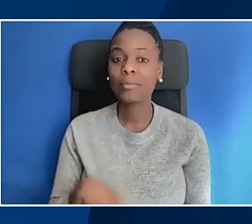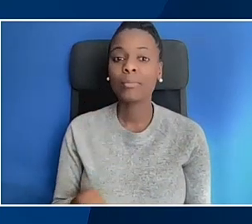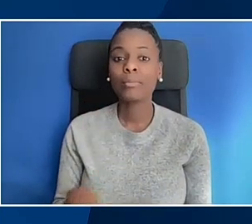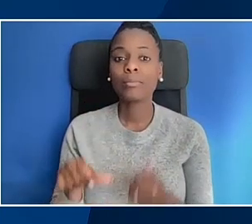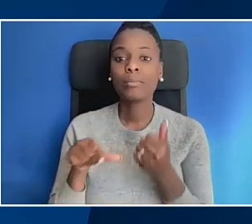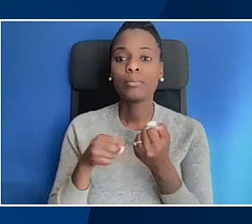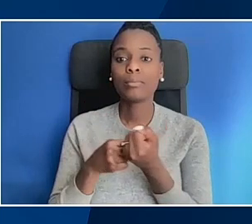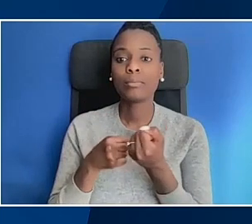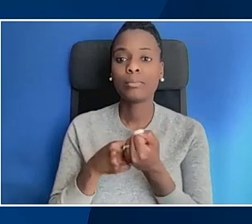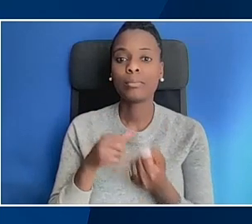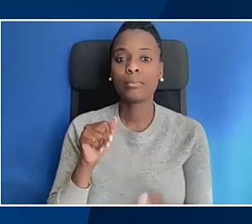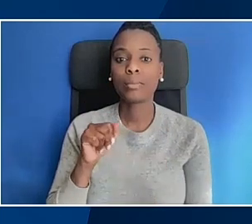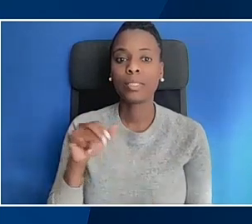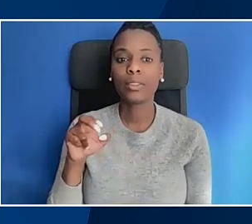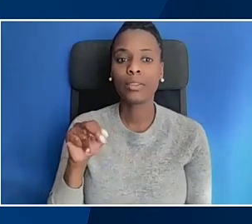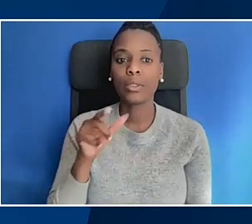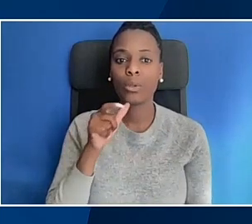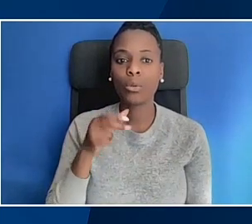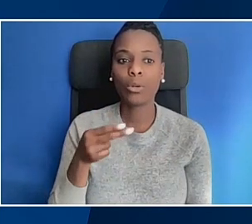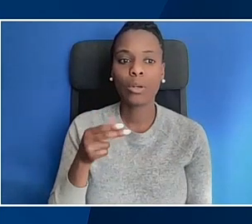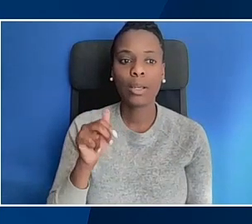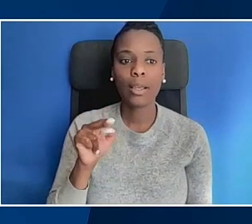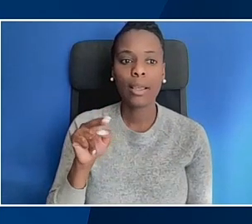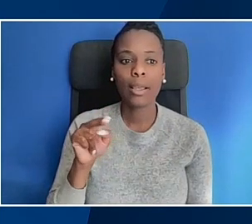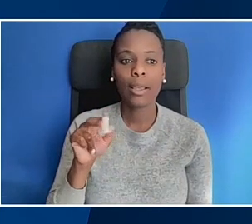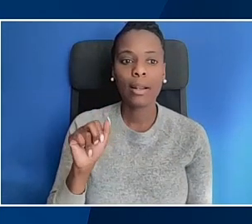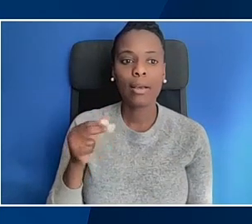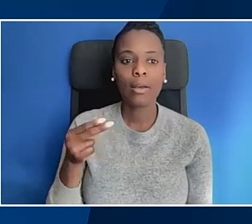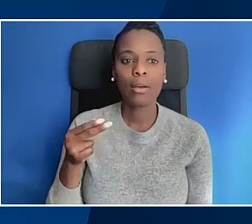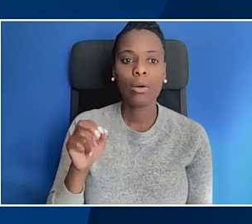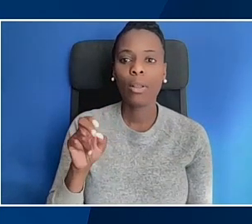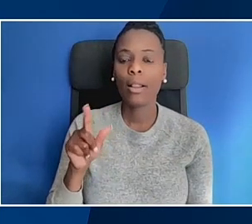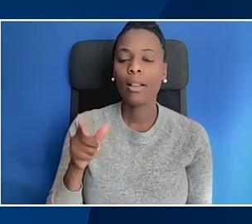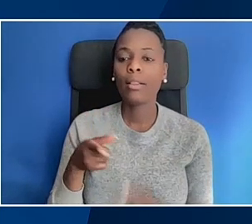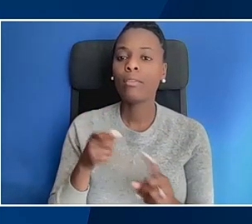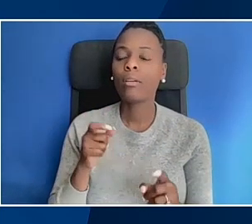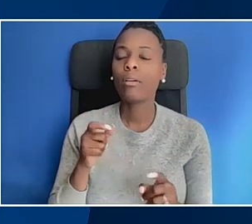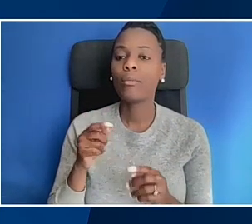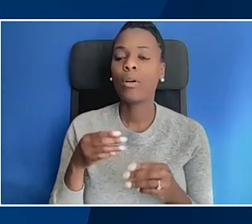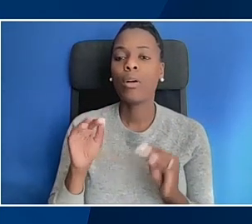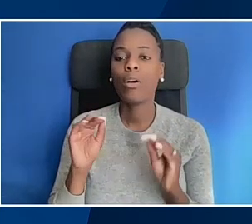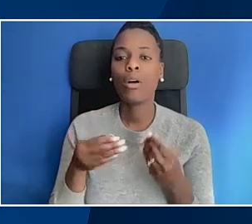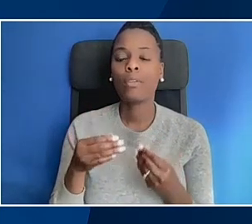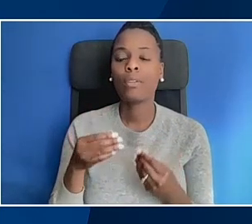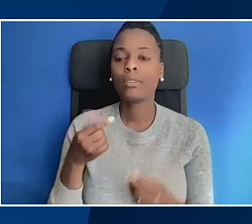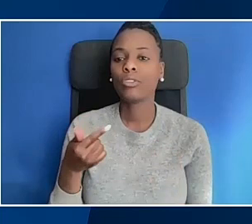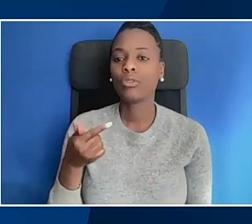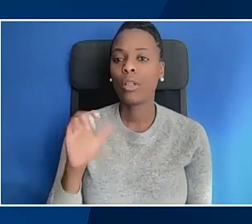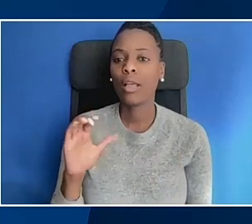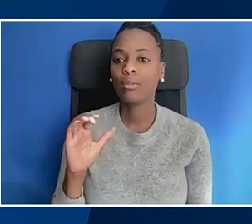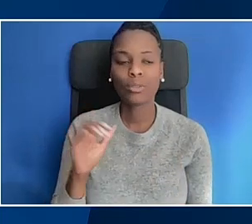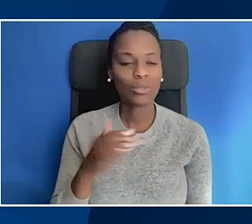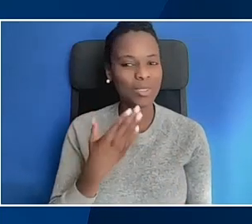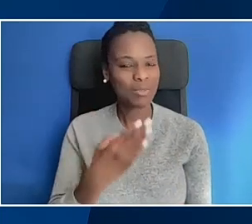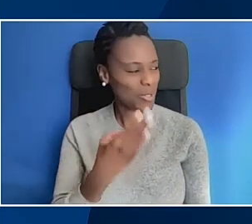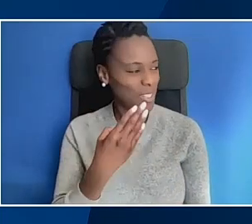Hodel from the office of general counsel. Good morning. Good morning, Hannah. Along with Vanessa Gomez.